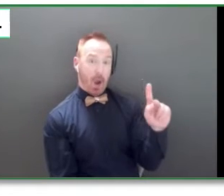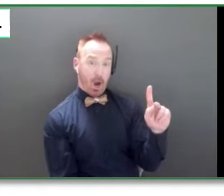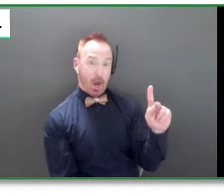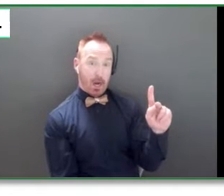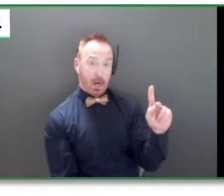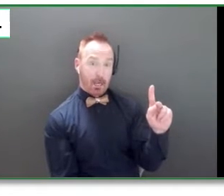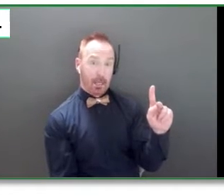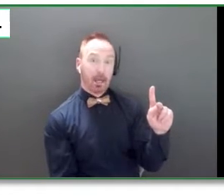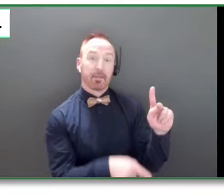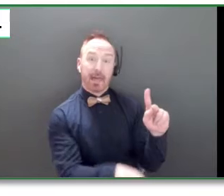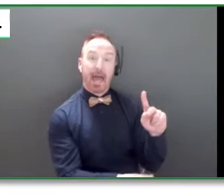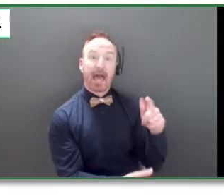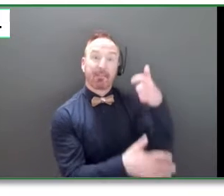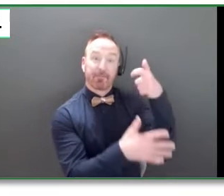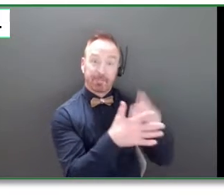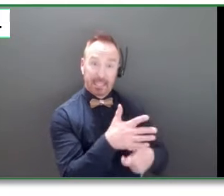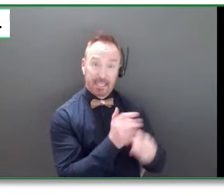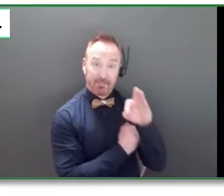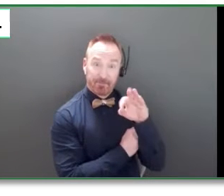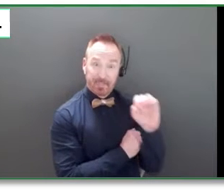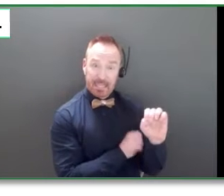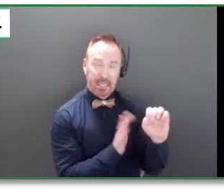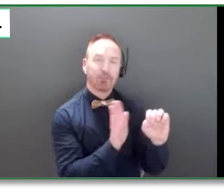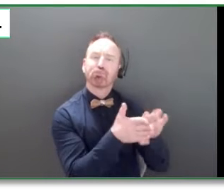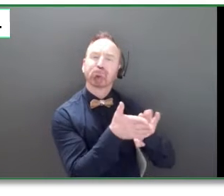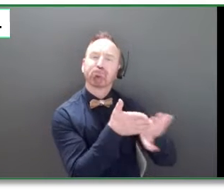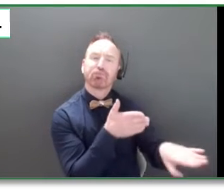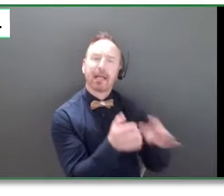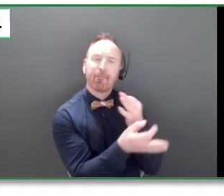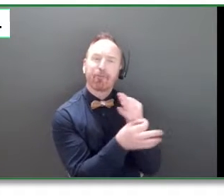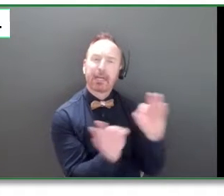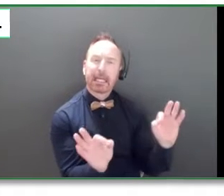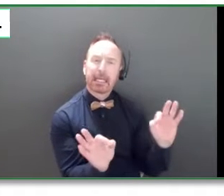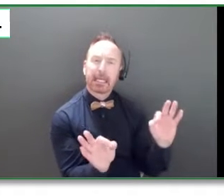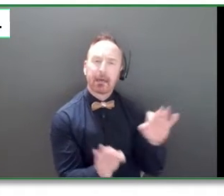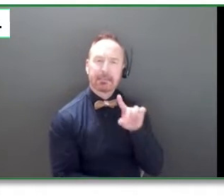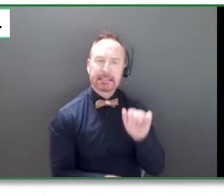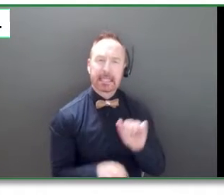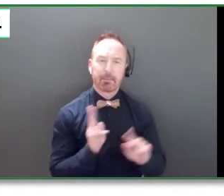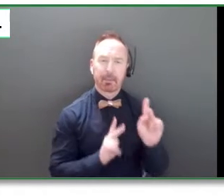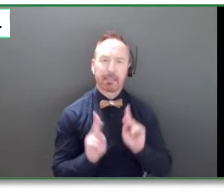disabilities. I was traveling in Utah earlier this